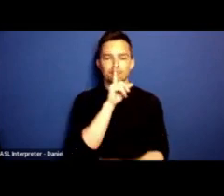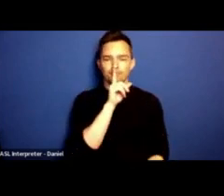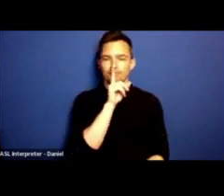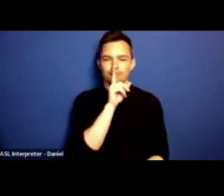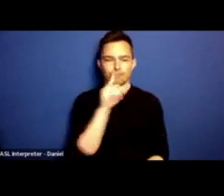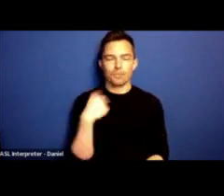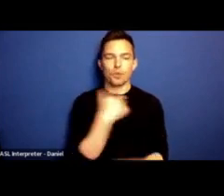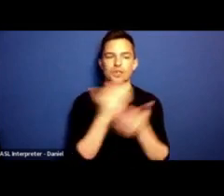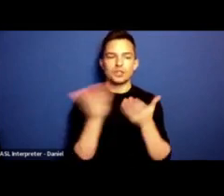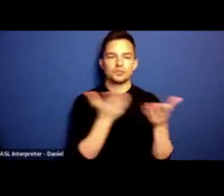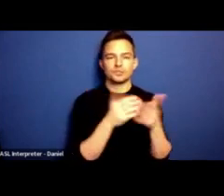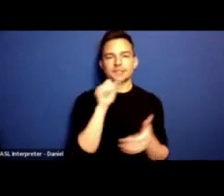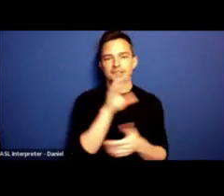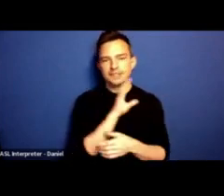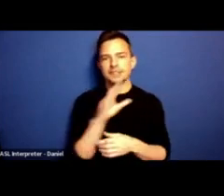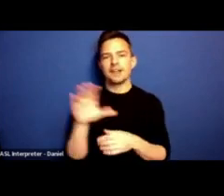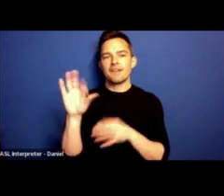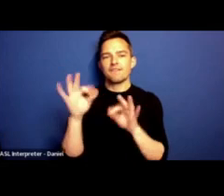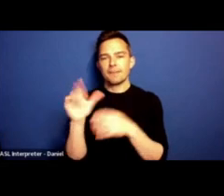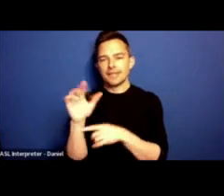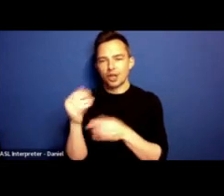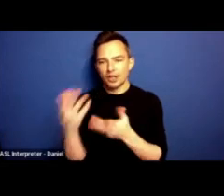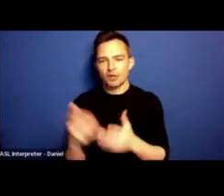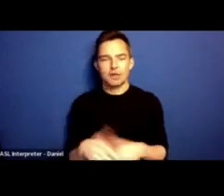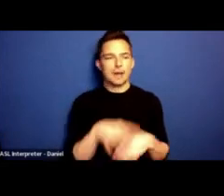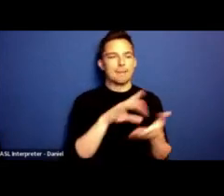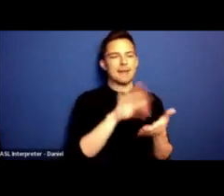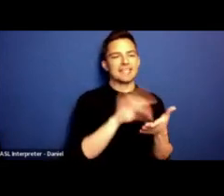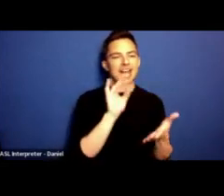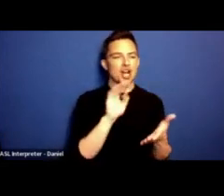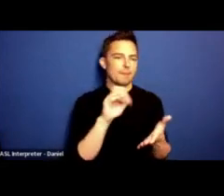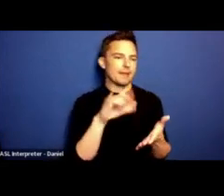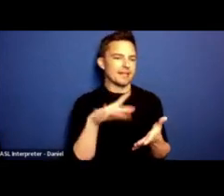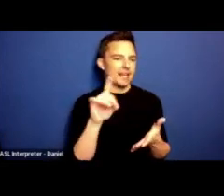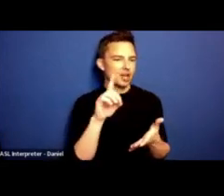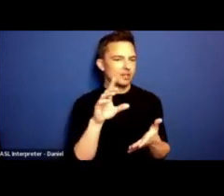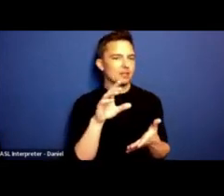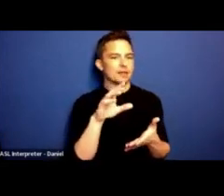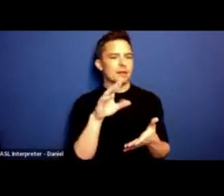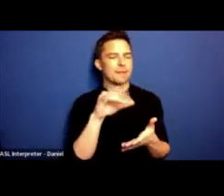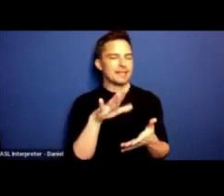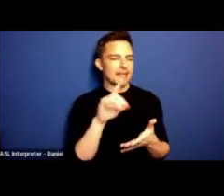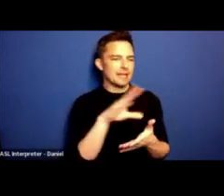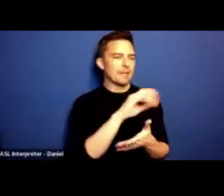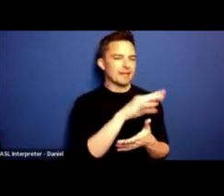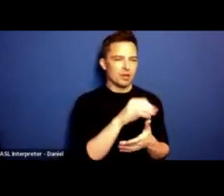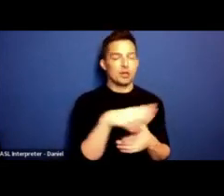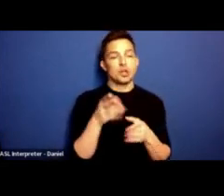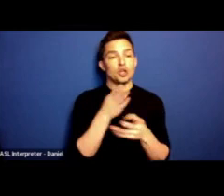serving seniors, family caregivers, Medicare beneficiaries, Medicaid eligibles, dual eligible individuals, people who reside